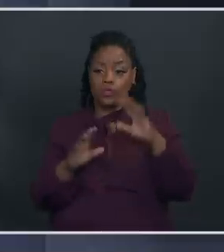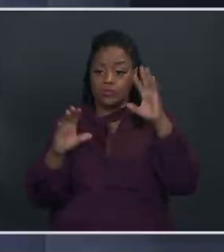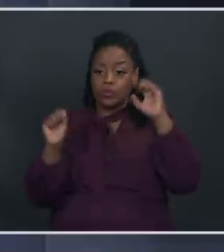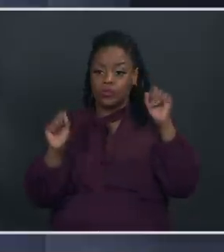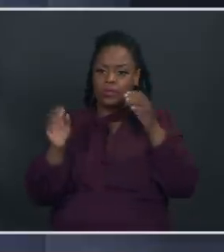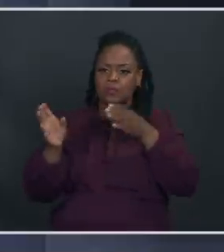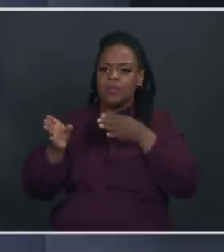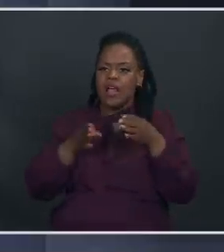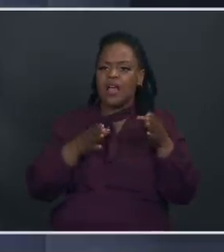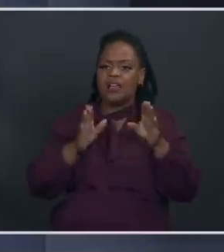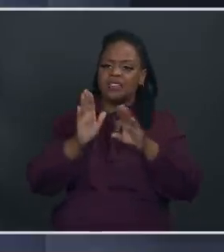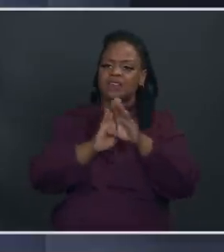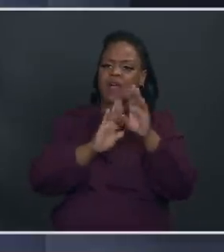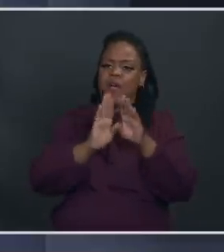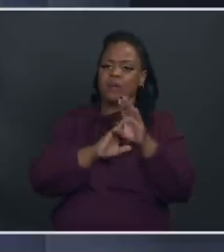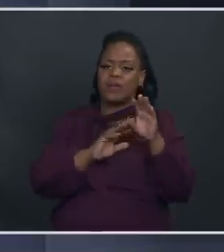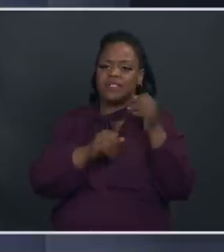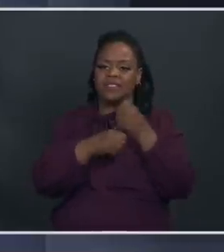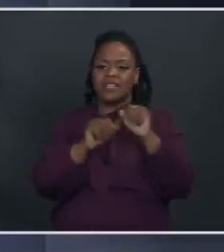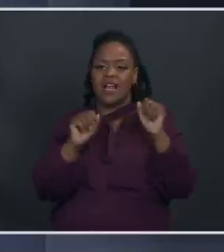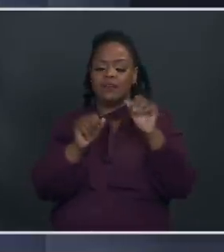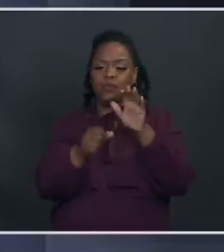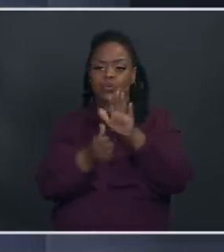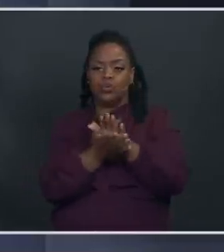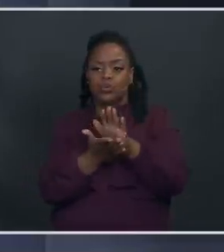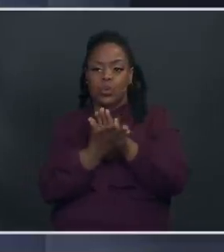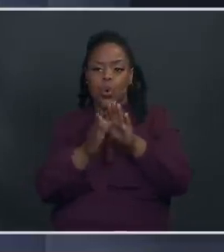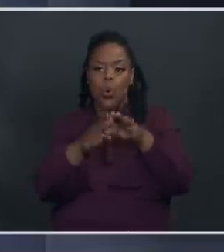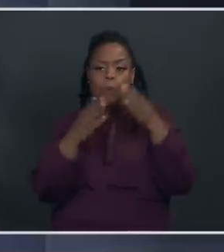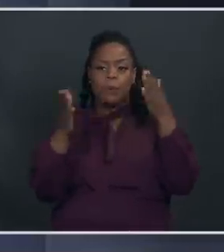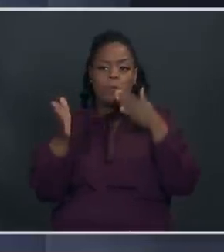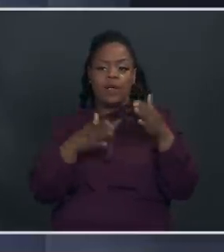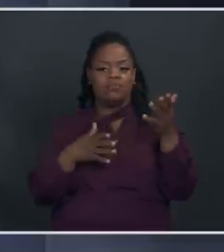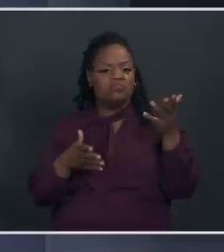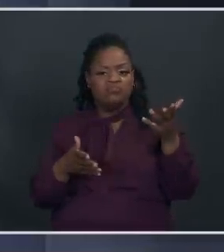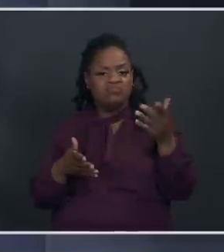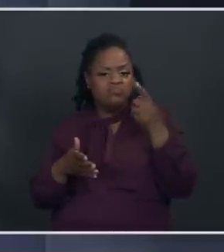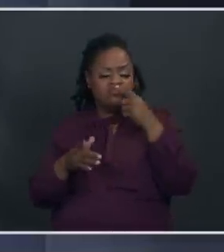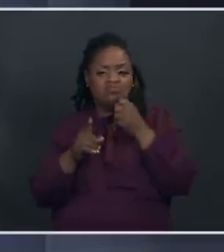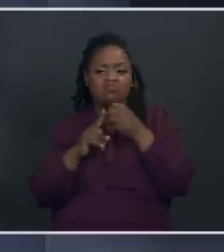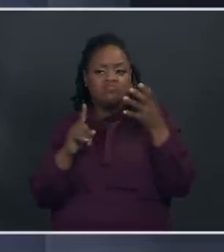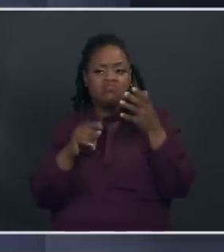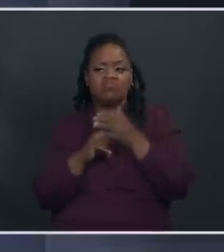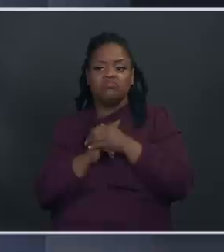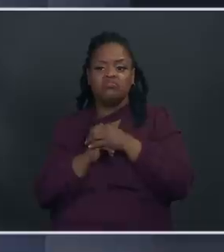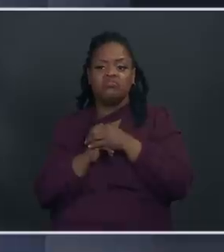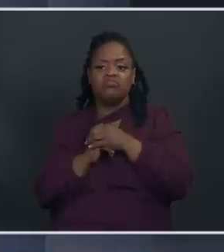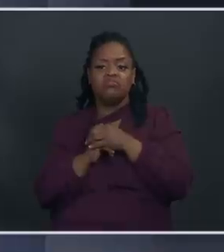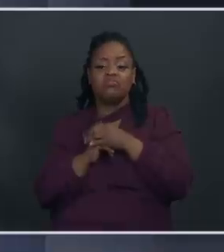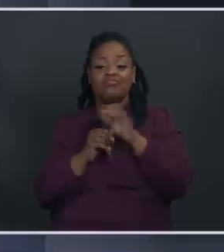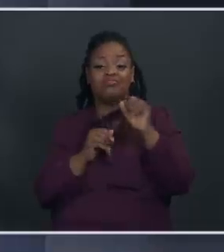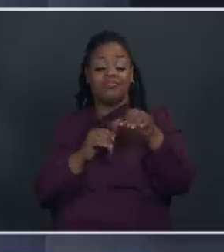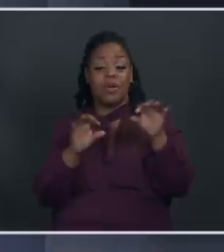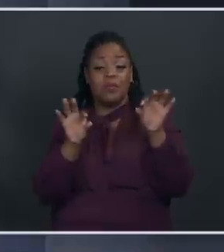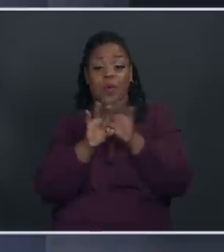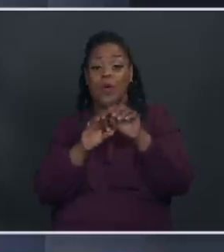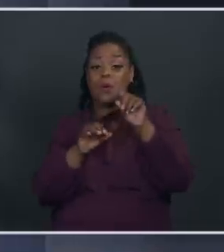Ms. Psaki: We do. And our CDC director -- and I'm not sure, again, if she was asked about this important question -- I know as a fellow mother --